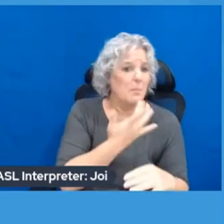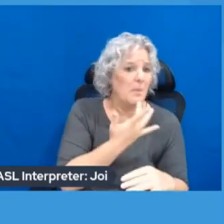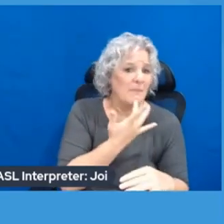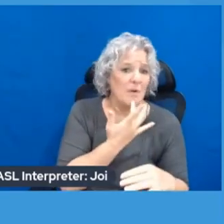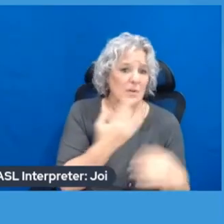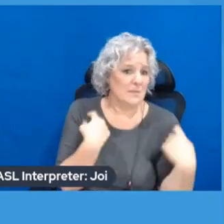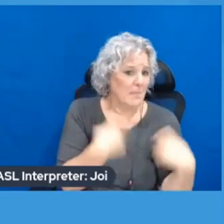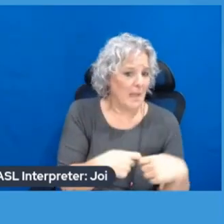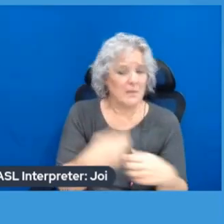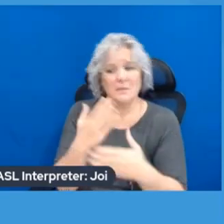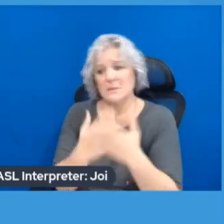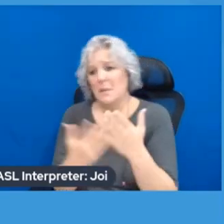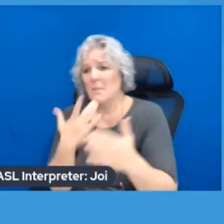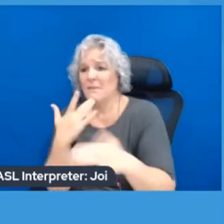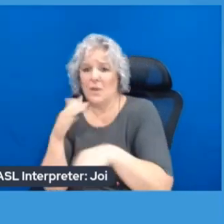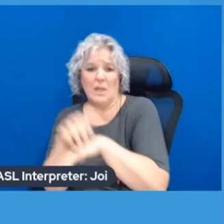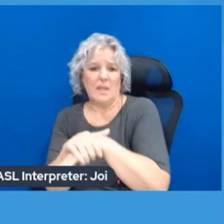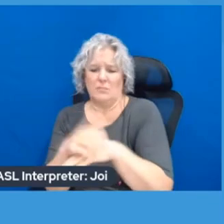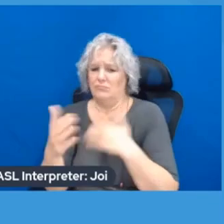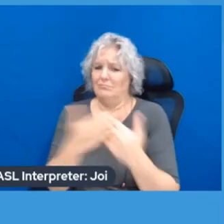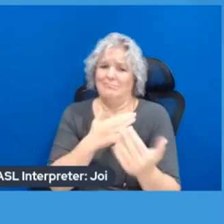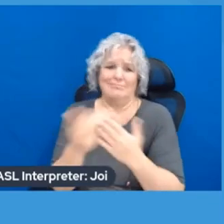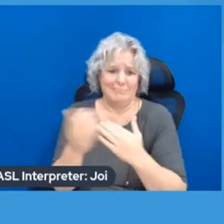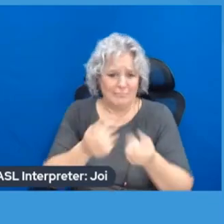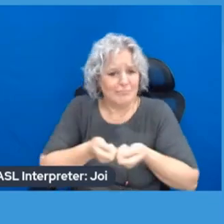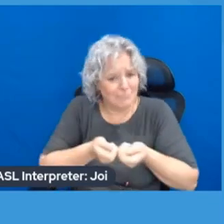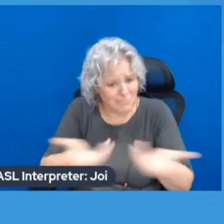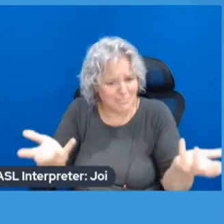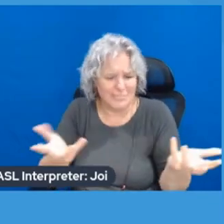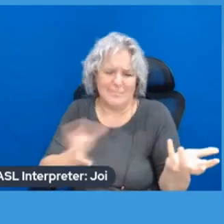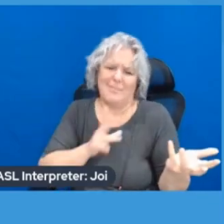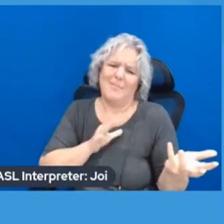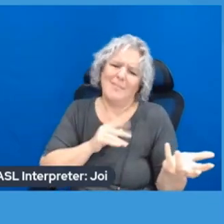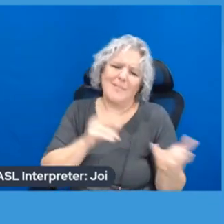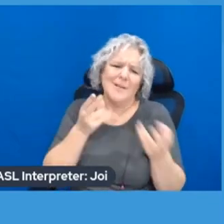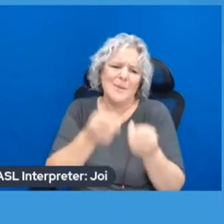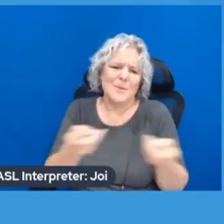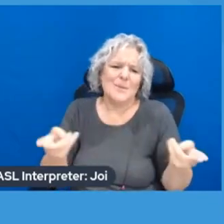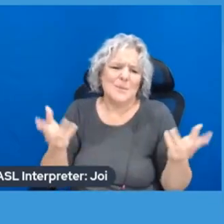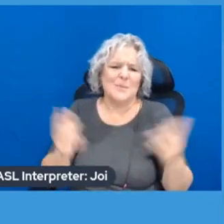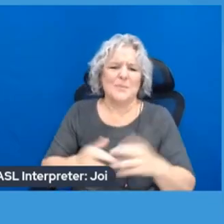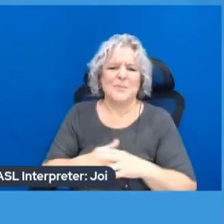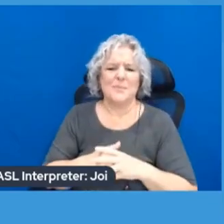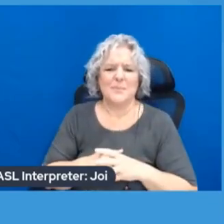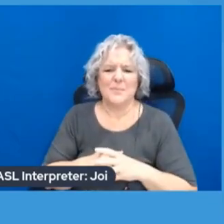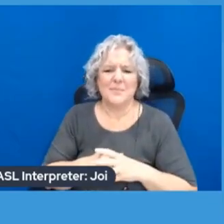And it's wonderful to see these resources in action. Greetings everyone.